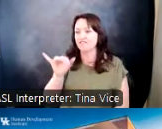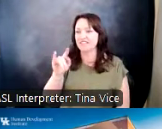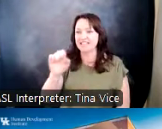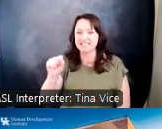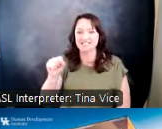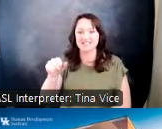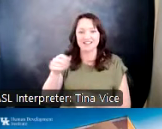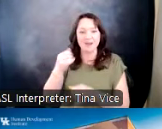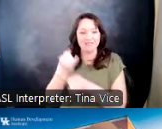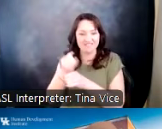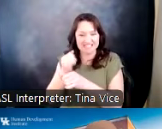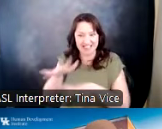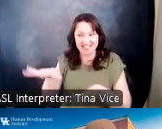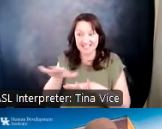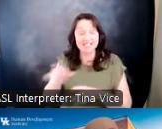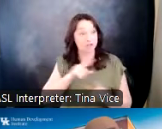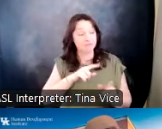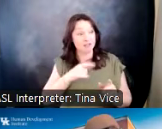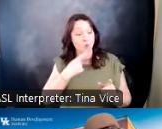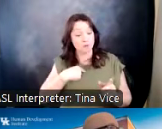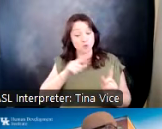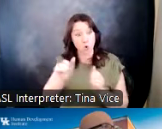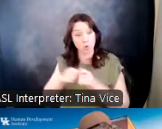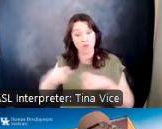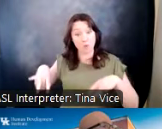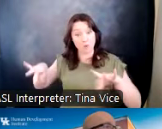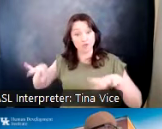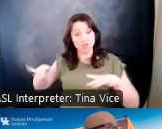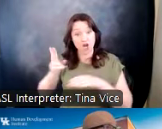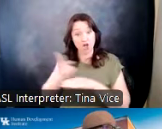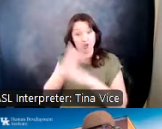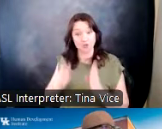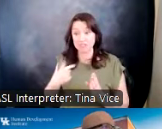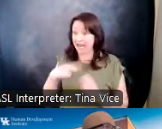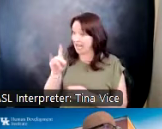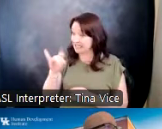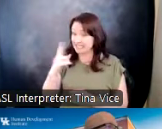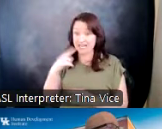go with the wheelchair users and I did and we did bicep curls for an entire